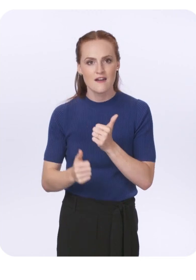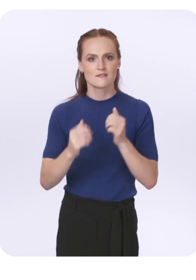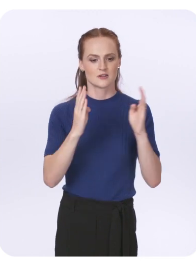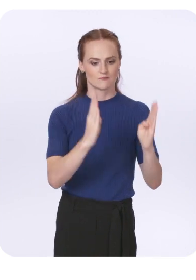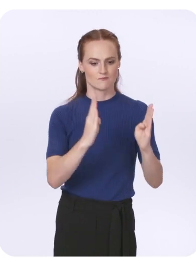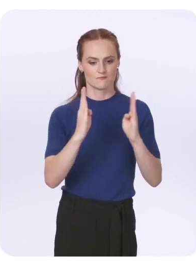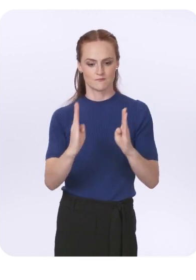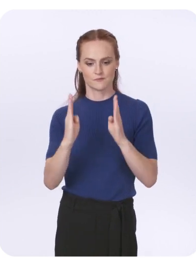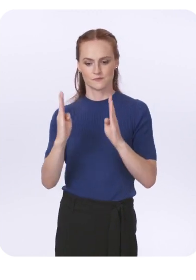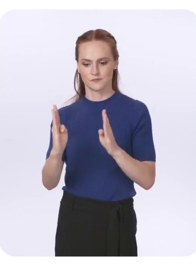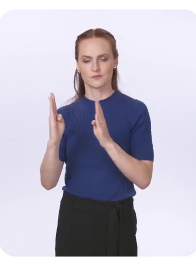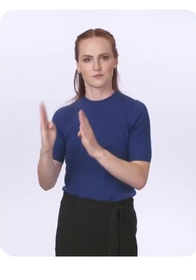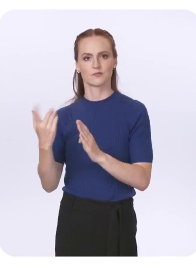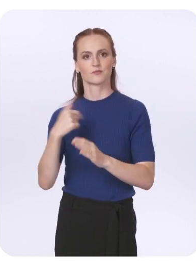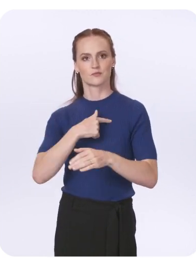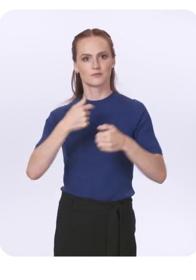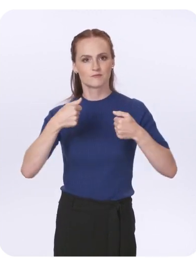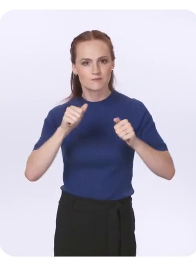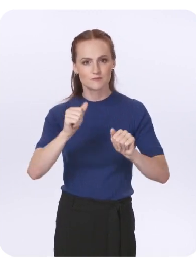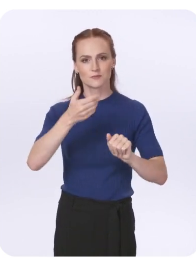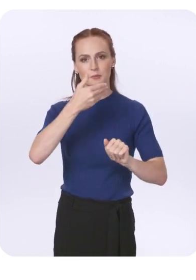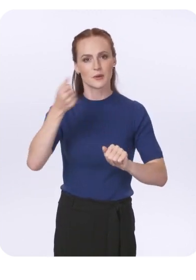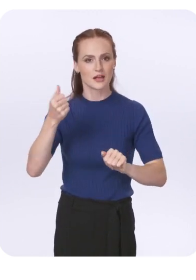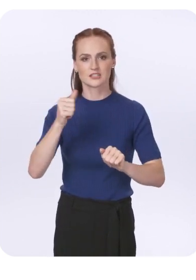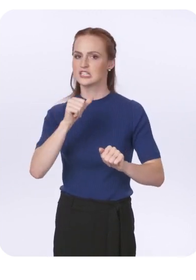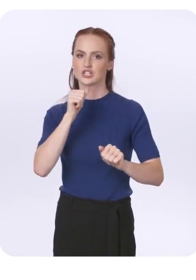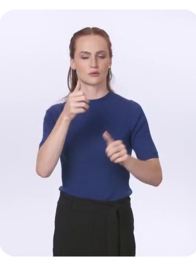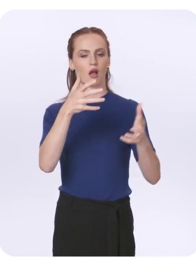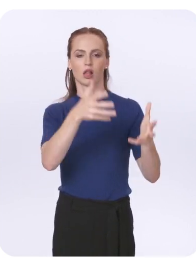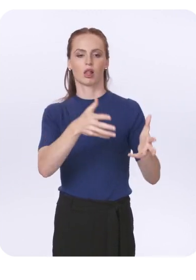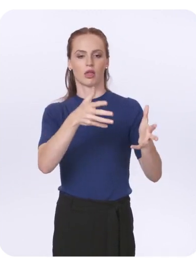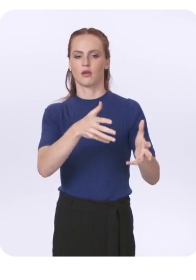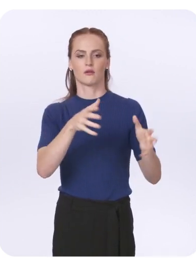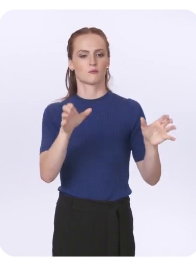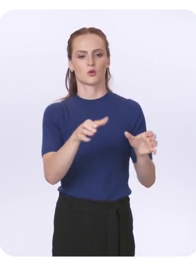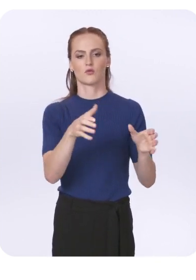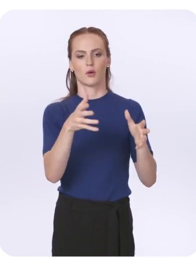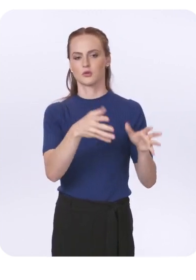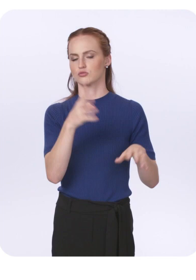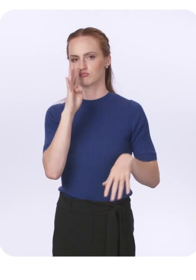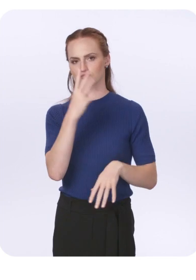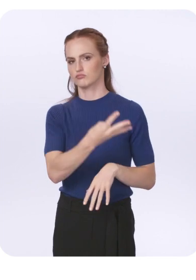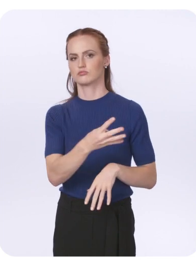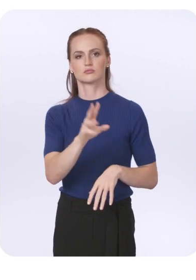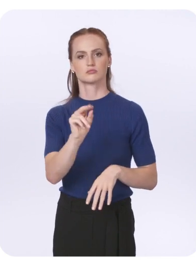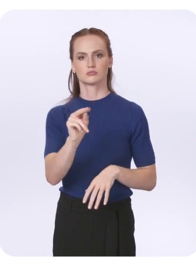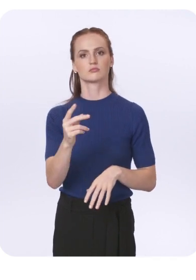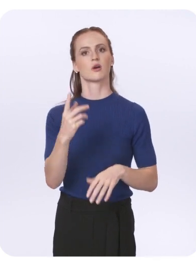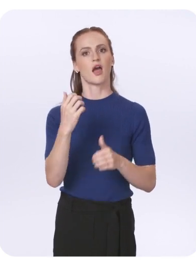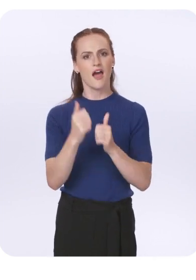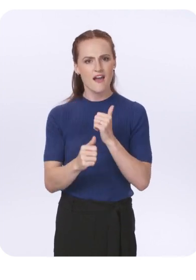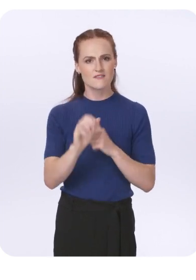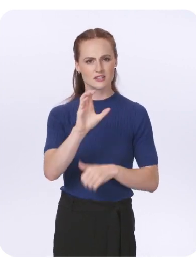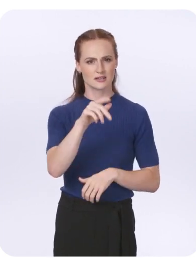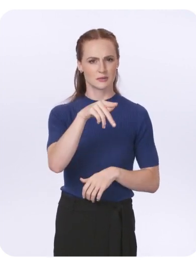we’re going to do our best to never leave any performance at the table because every last bit of CPU and GPU that we expose to you